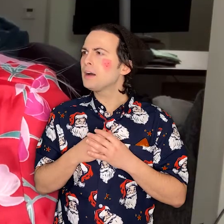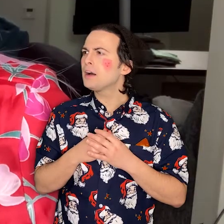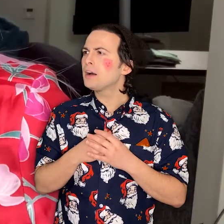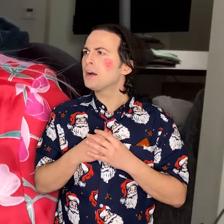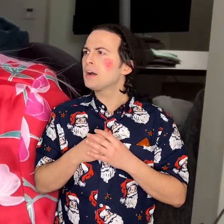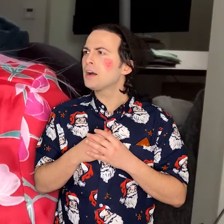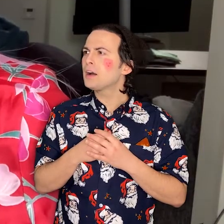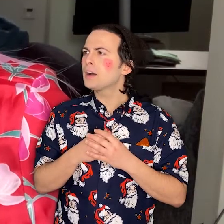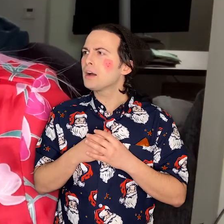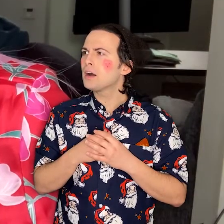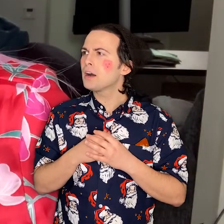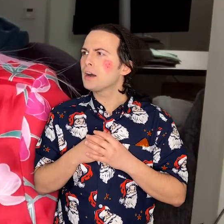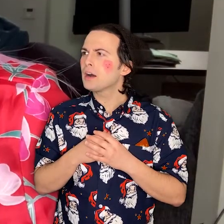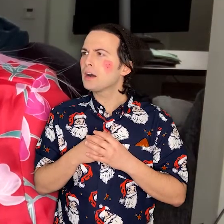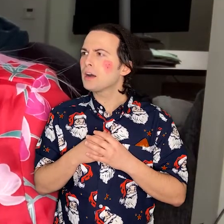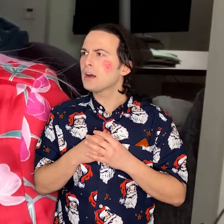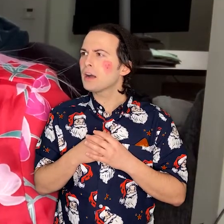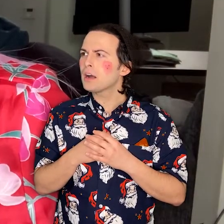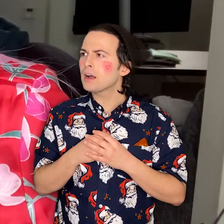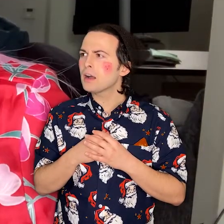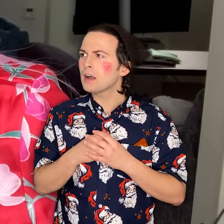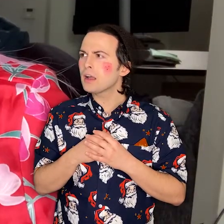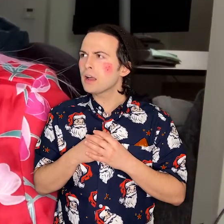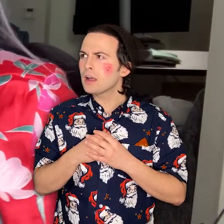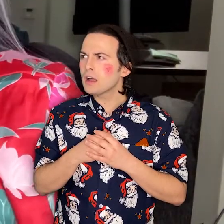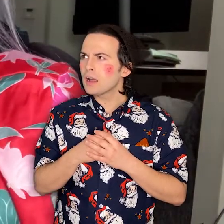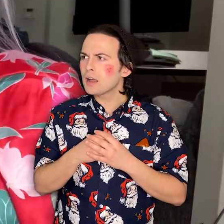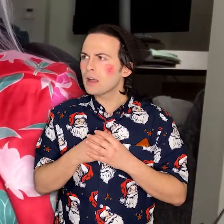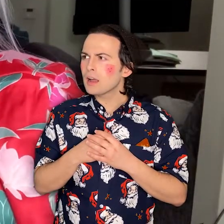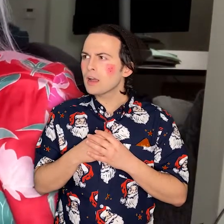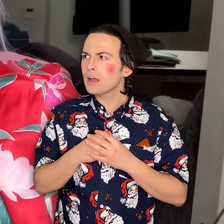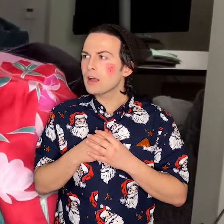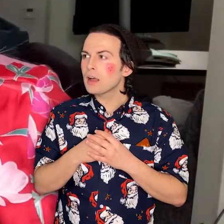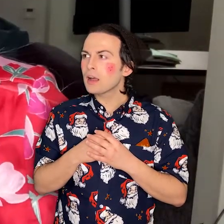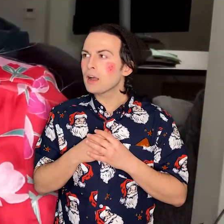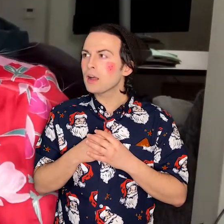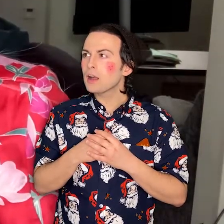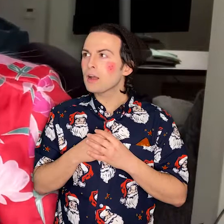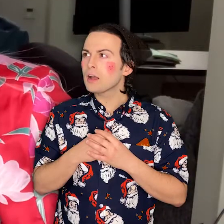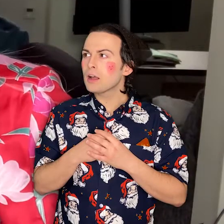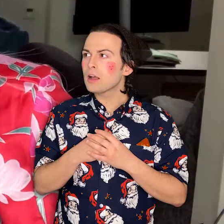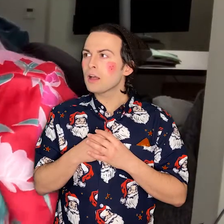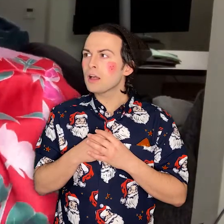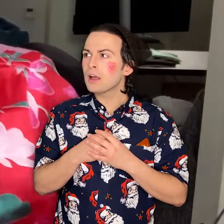of that are looking like your chances with me. Slim to none. Give my